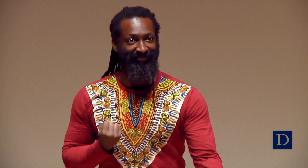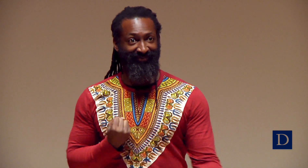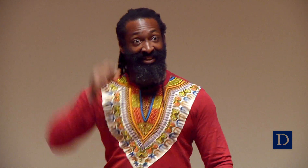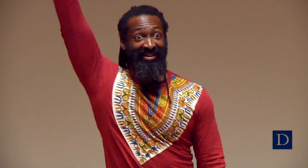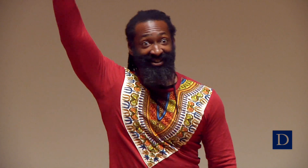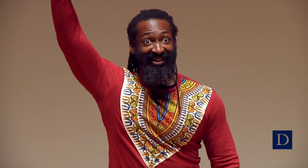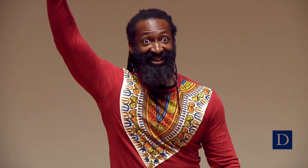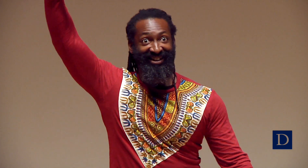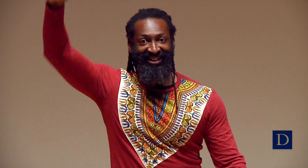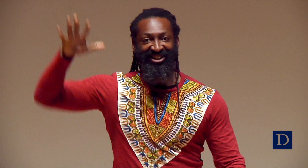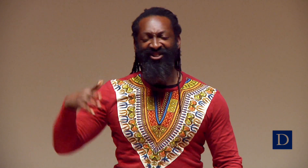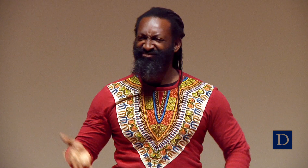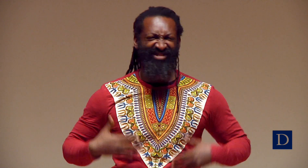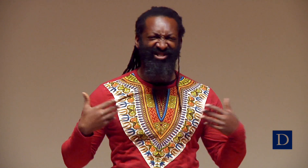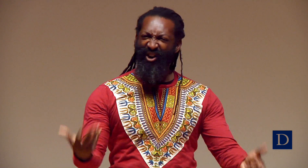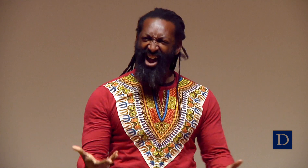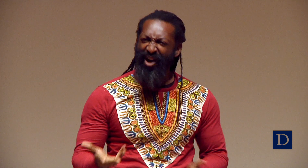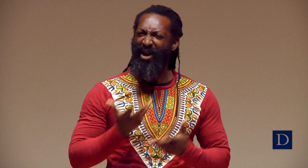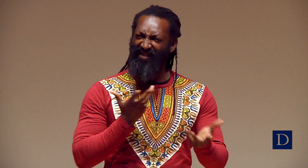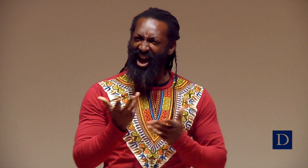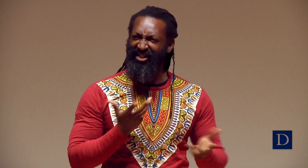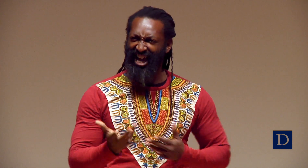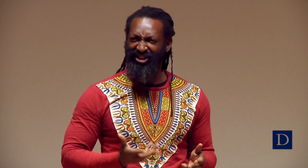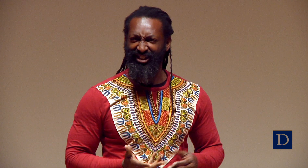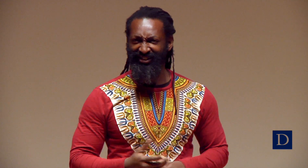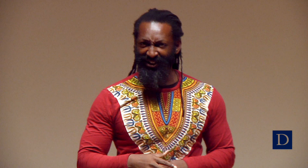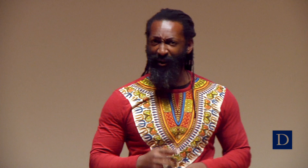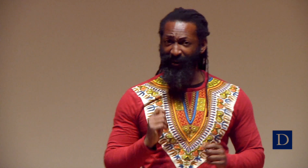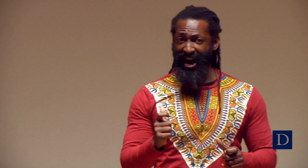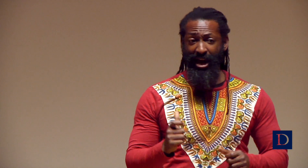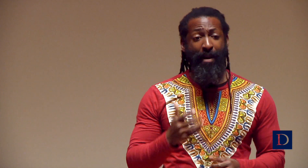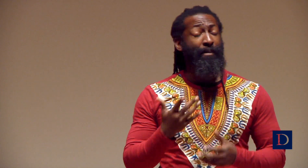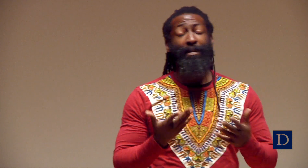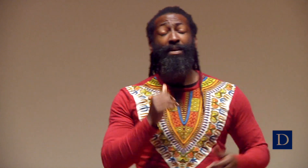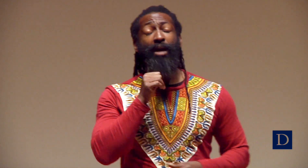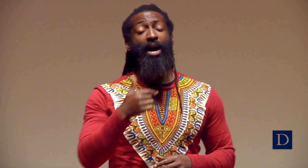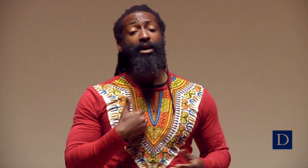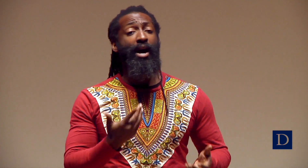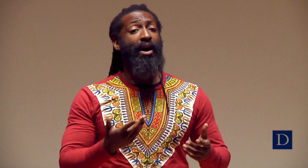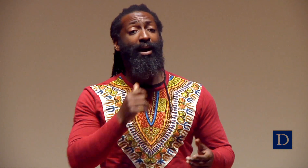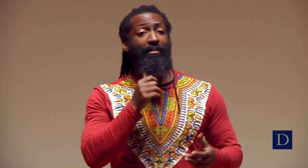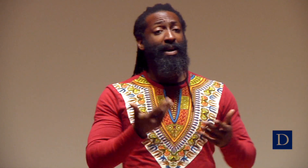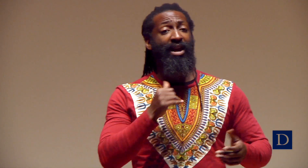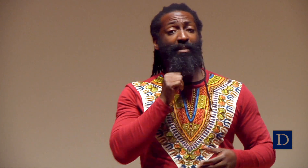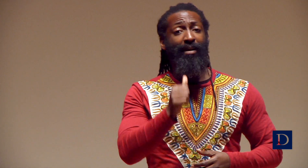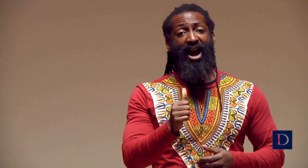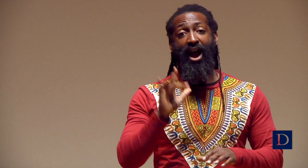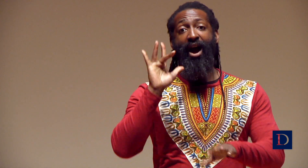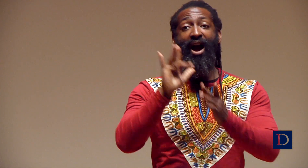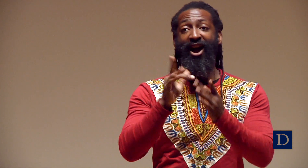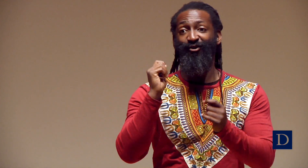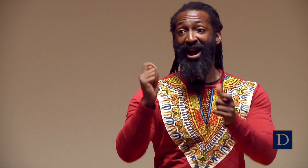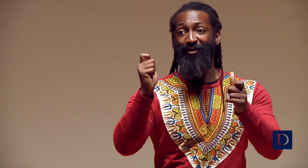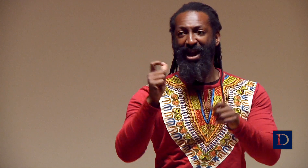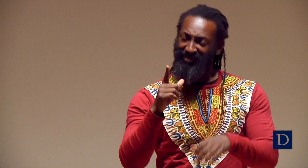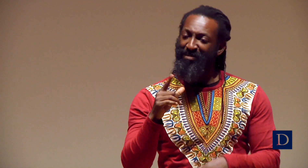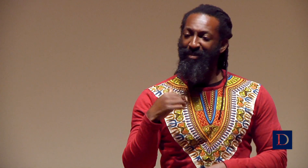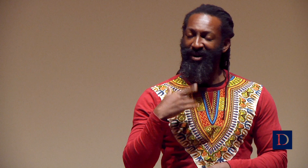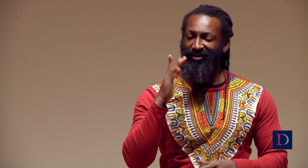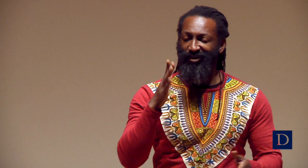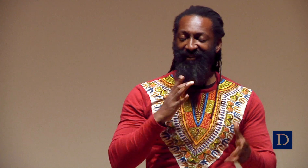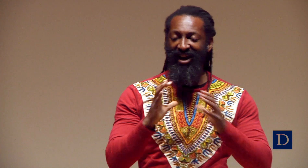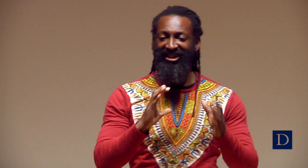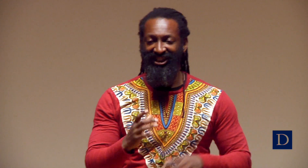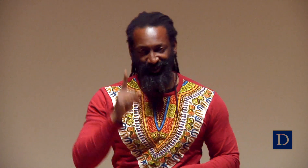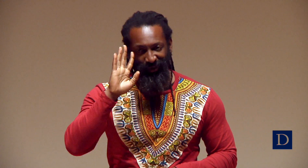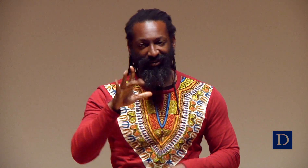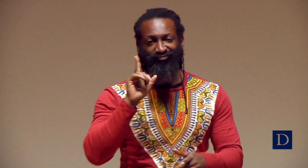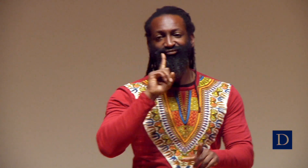You know, I gotta get it out, gotta get it out. Raise that hand up. Let’s have a conversation here. You know, maybe I will not answer your question right away,